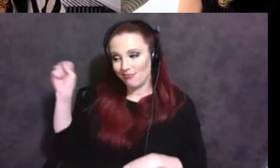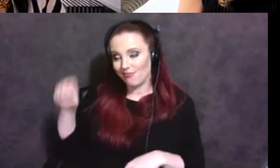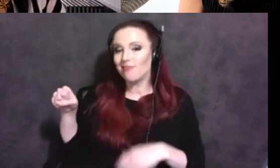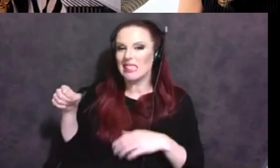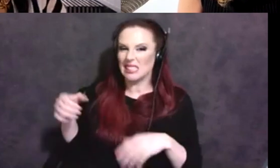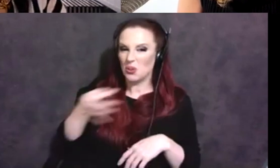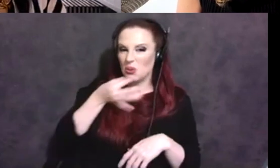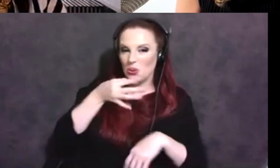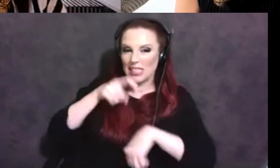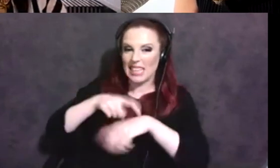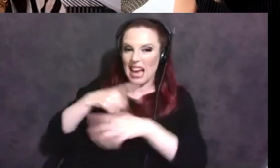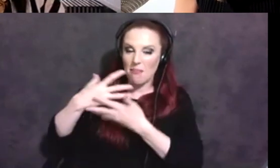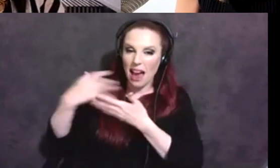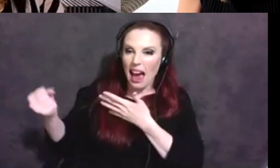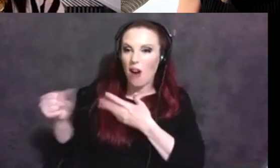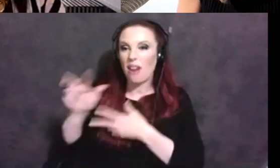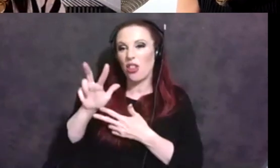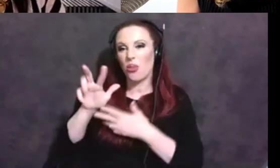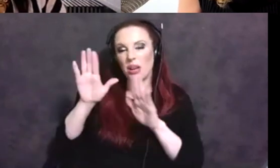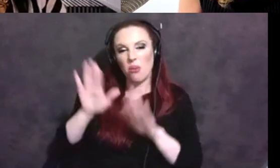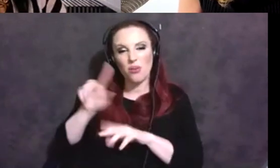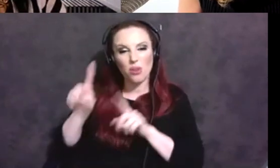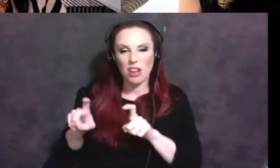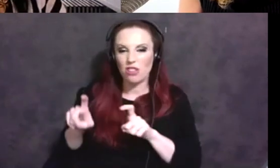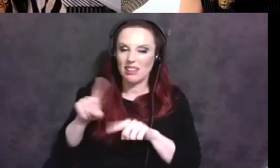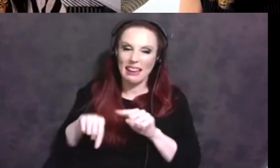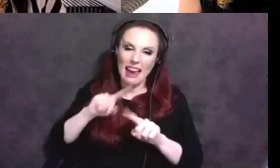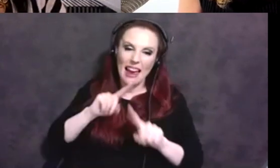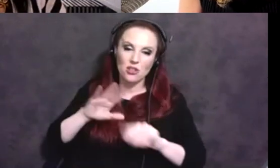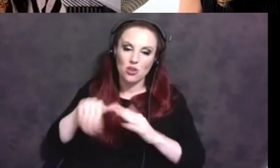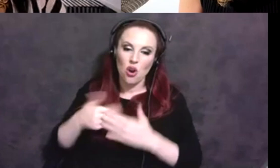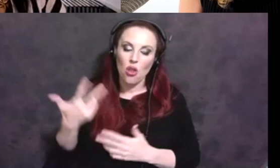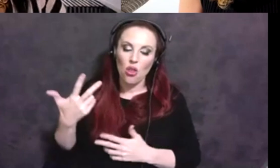therefore I will engage in bias behavior. This is exactly the kind of thing we need